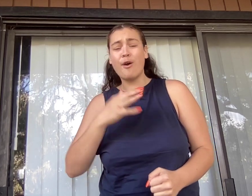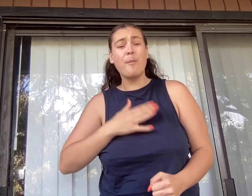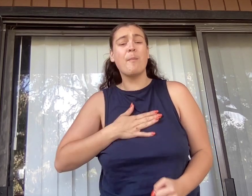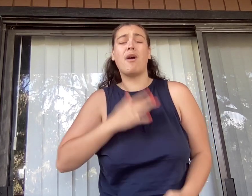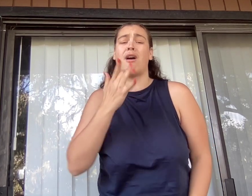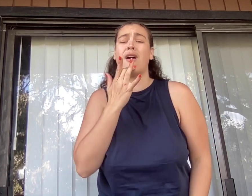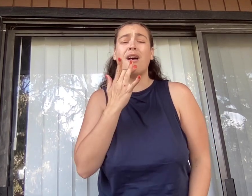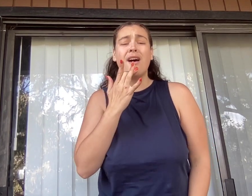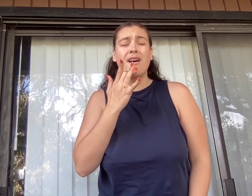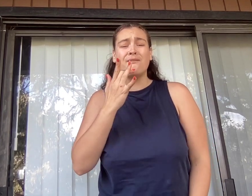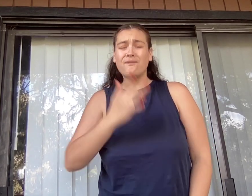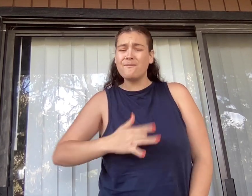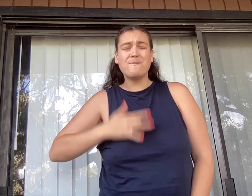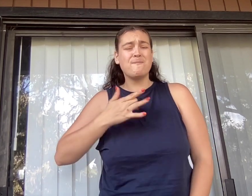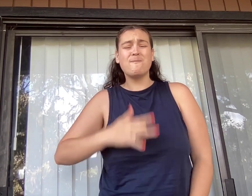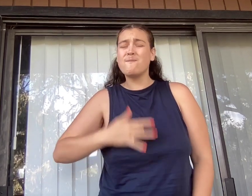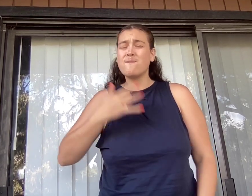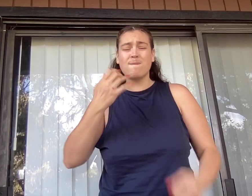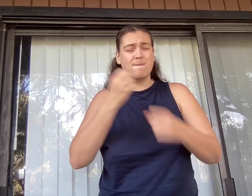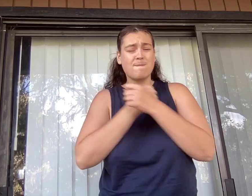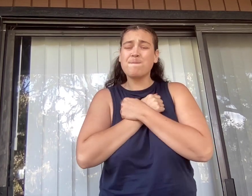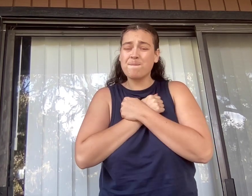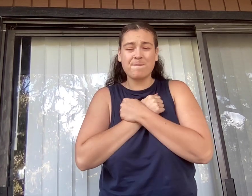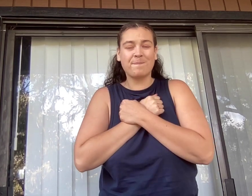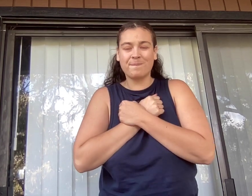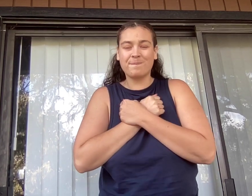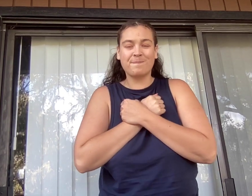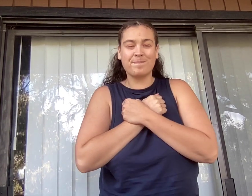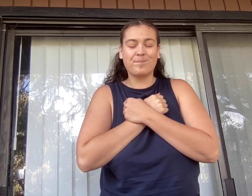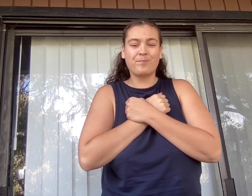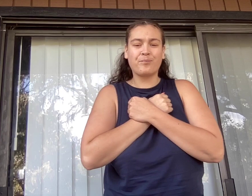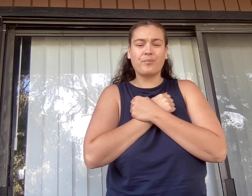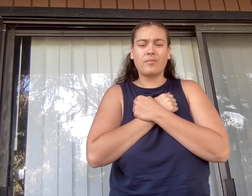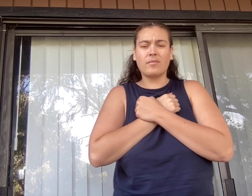My favorite feeling is LOVE